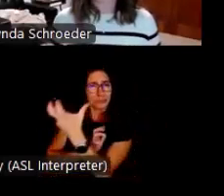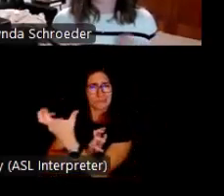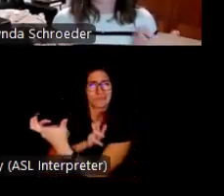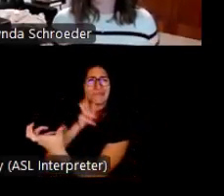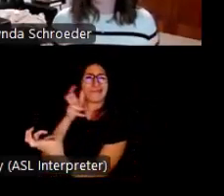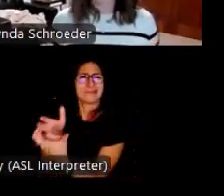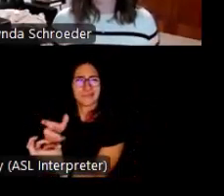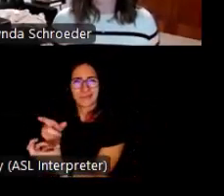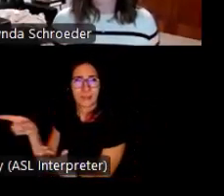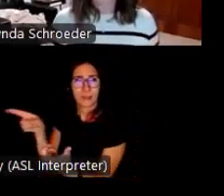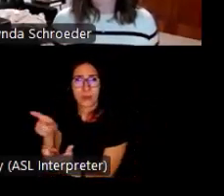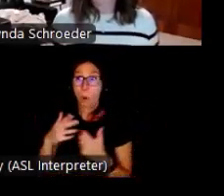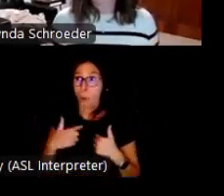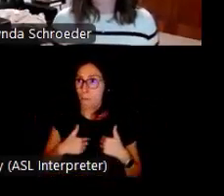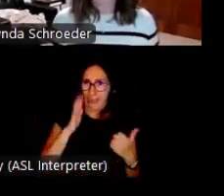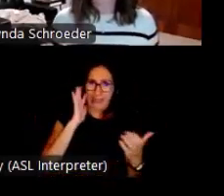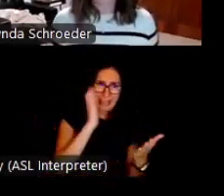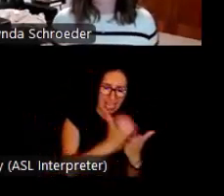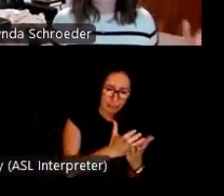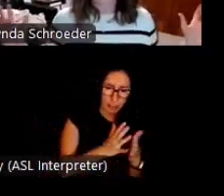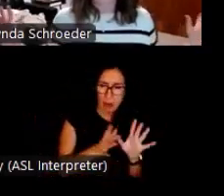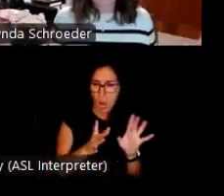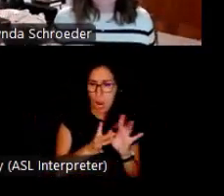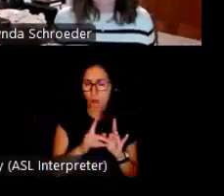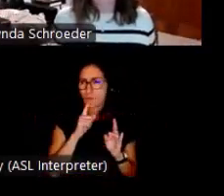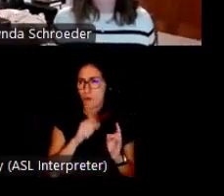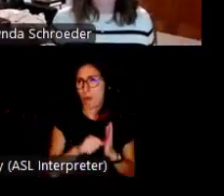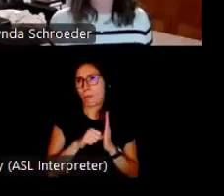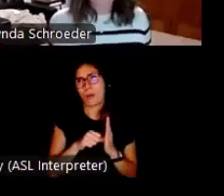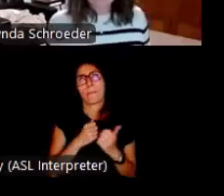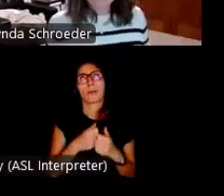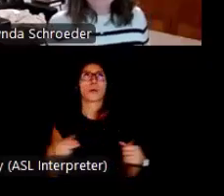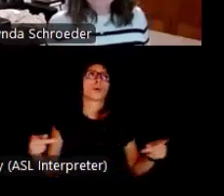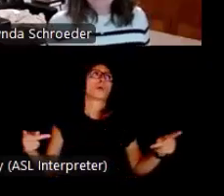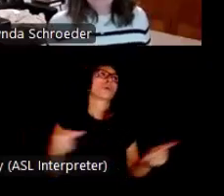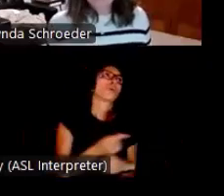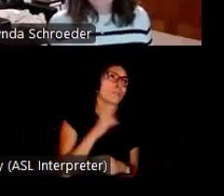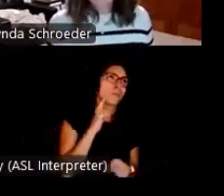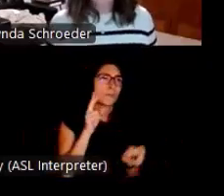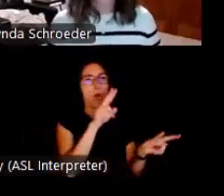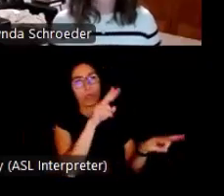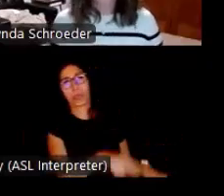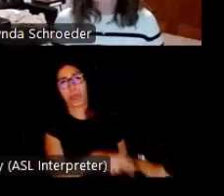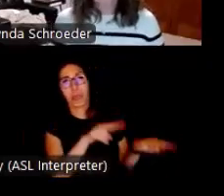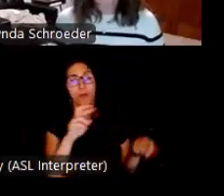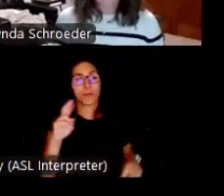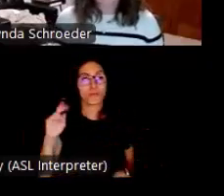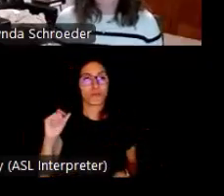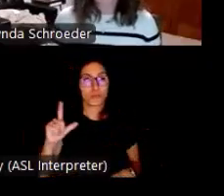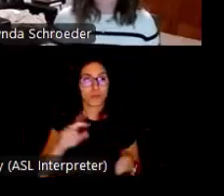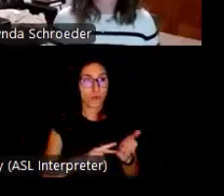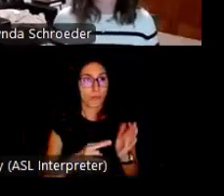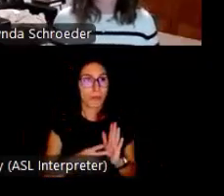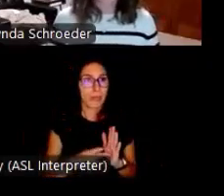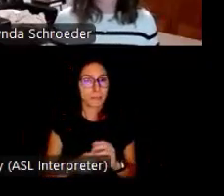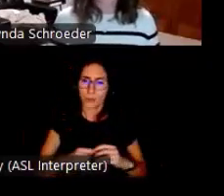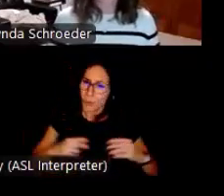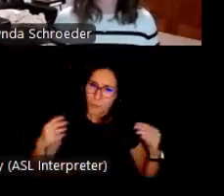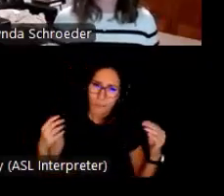reinforce stereotypes of rural, but instead celebrate rural spaces. Use storytelling, mailed materials.